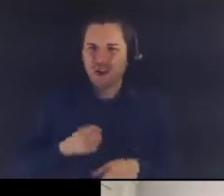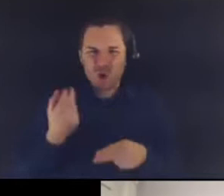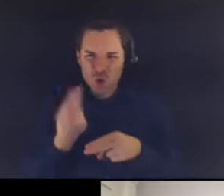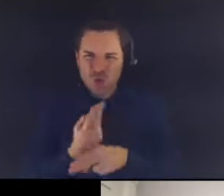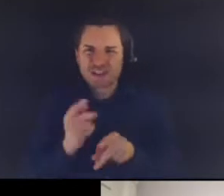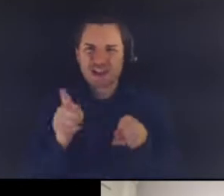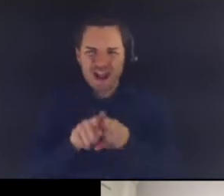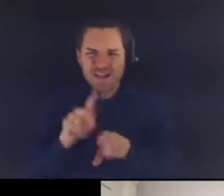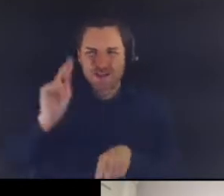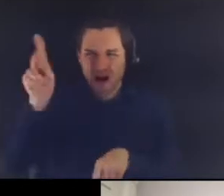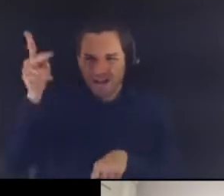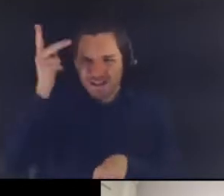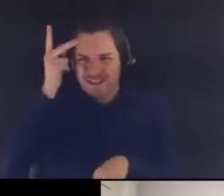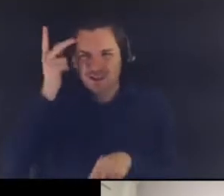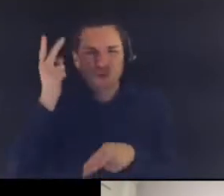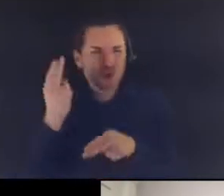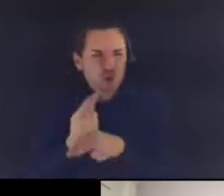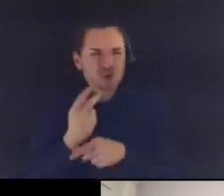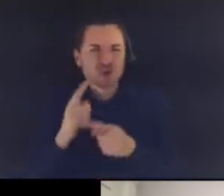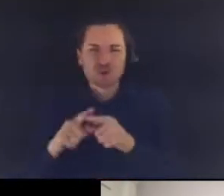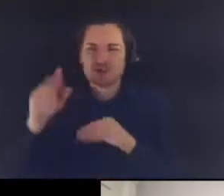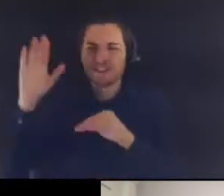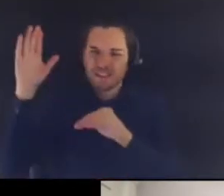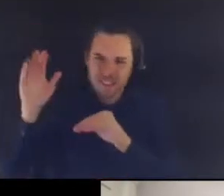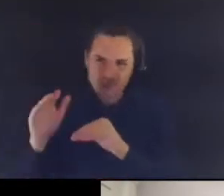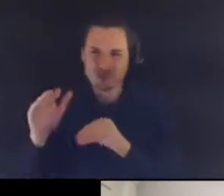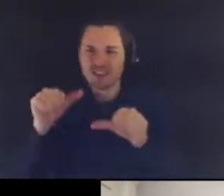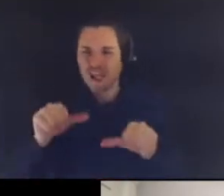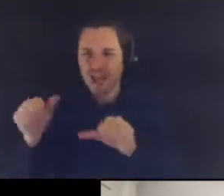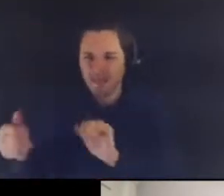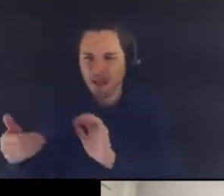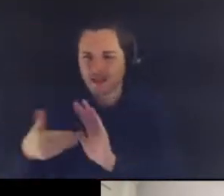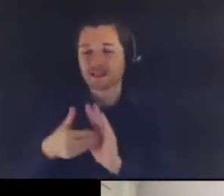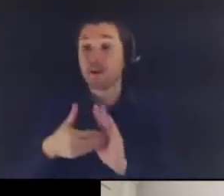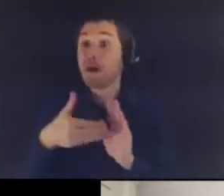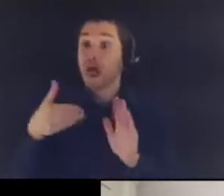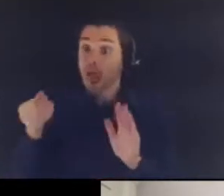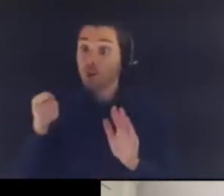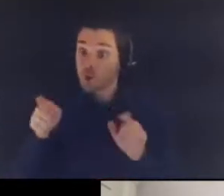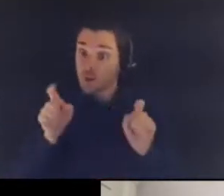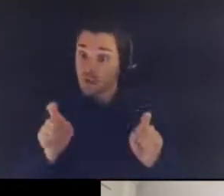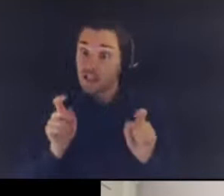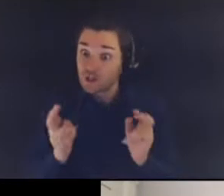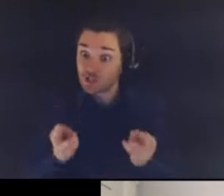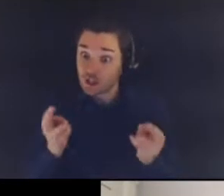and when you need those resources that able-bodied people don t need, makes sure you ask them